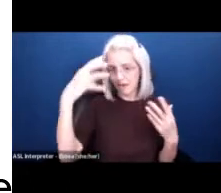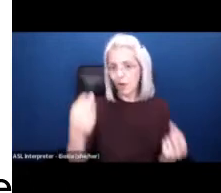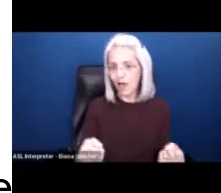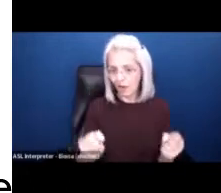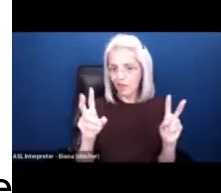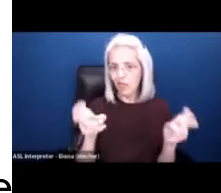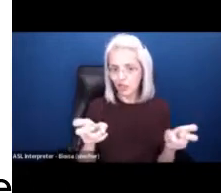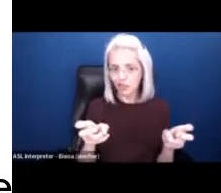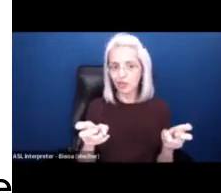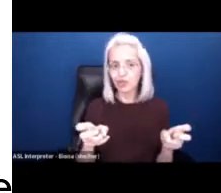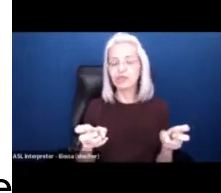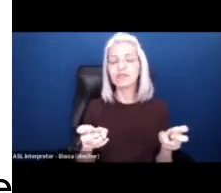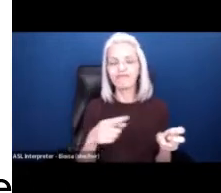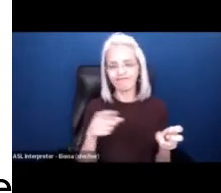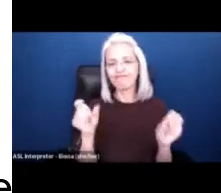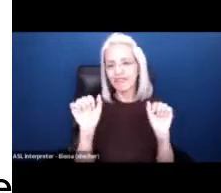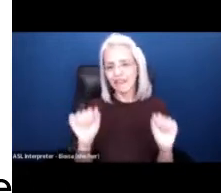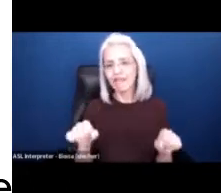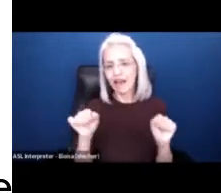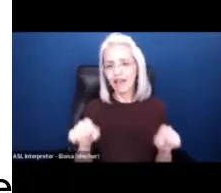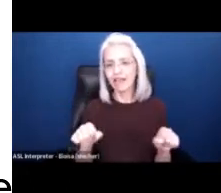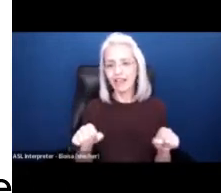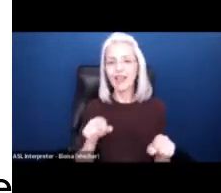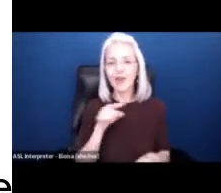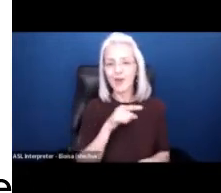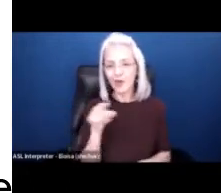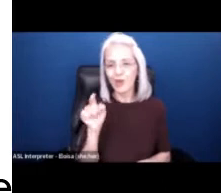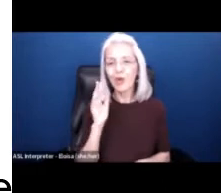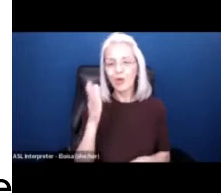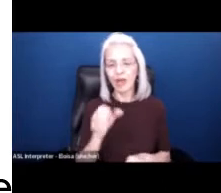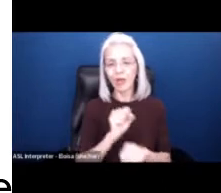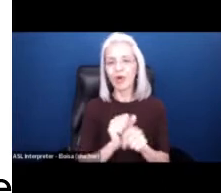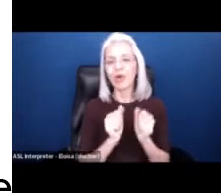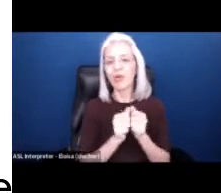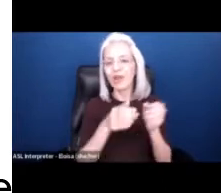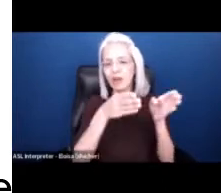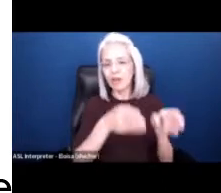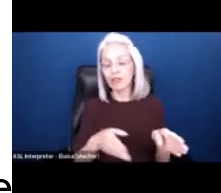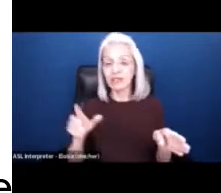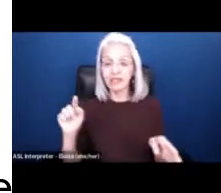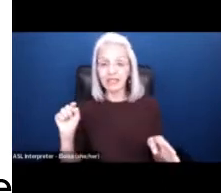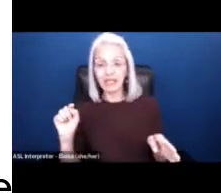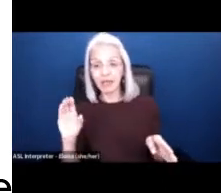that it's very likely that you will be working with somebody with TBI, if you haven't